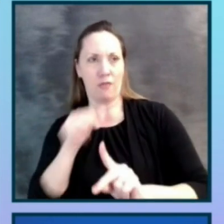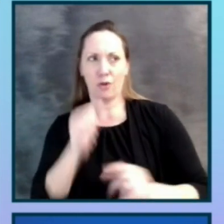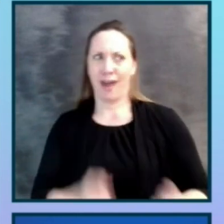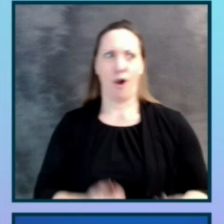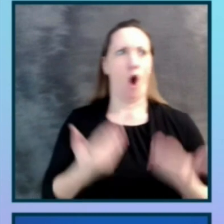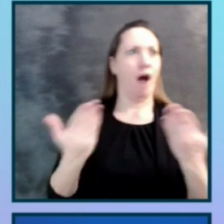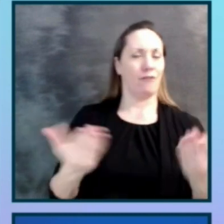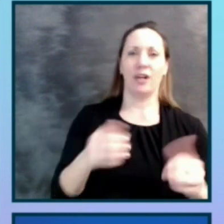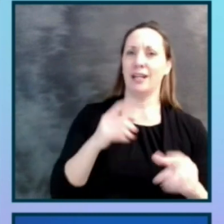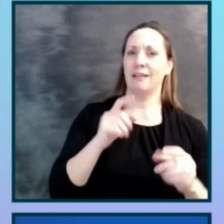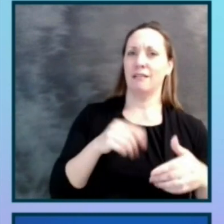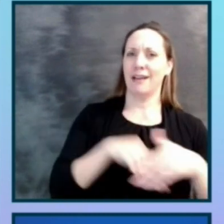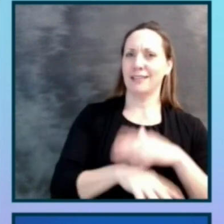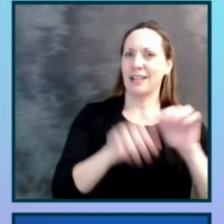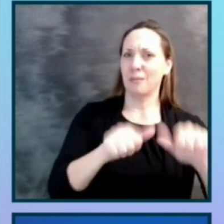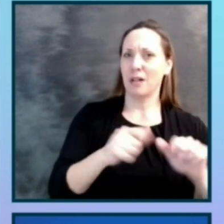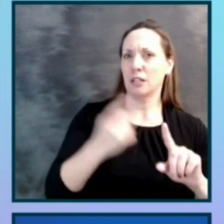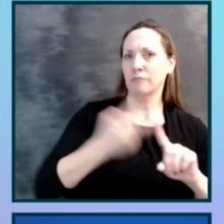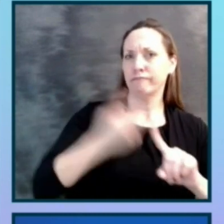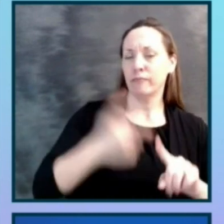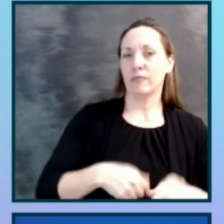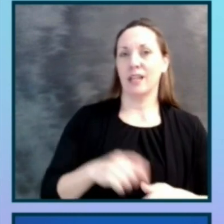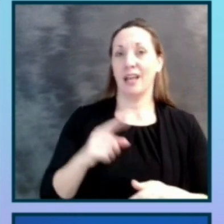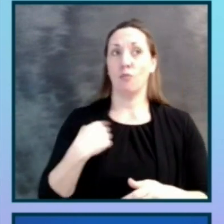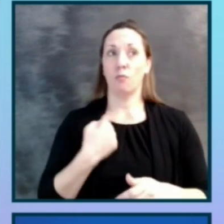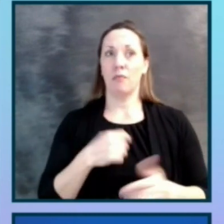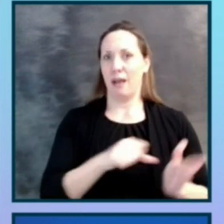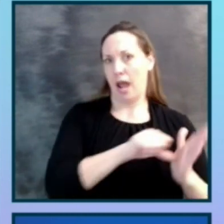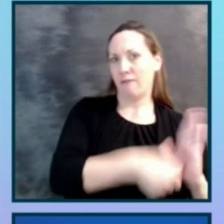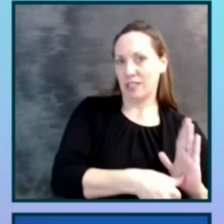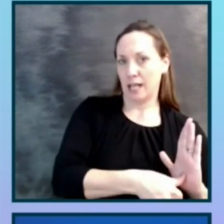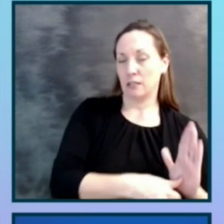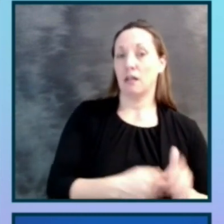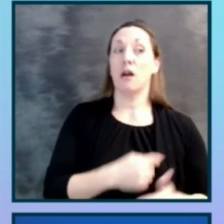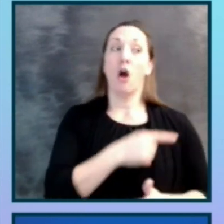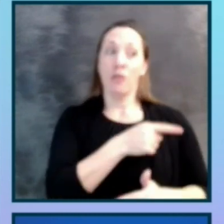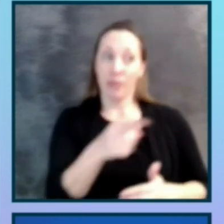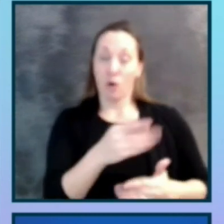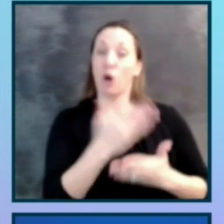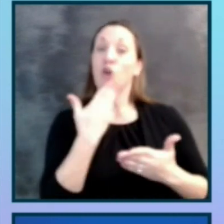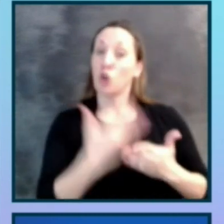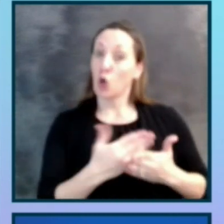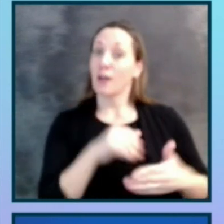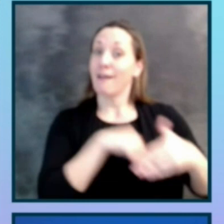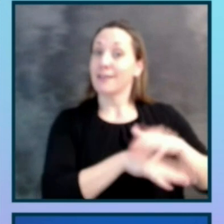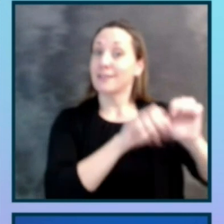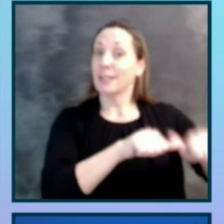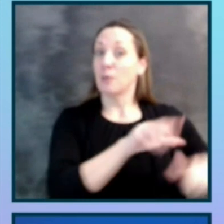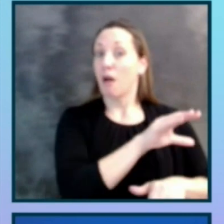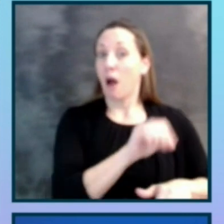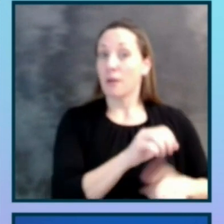that strong of an emphasis on it. There are a good number of accessibility companies that perform audits, and they'll also help